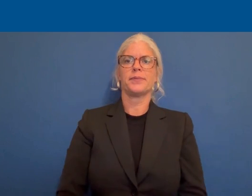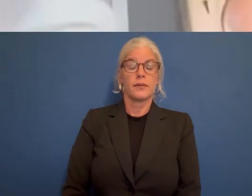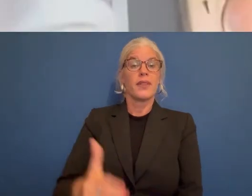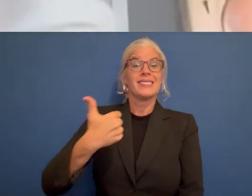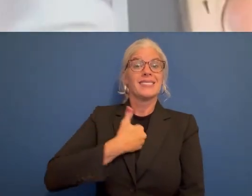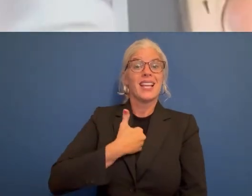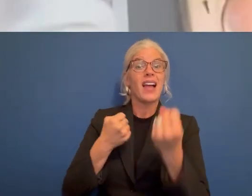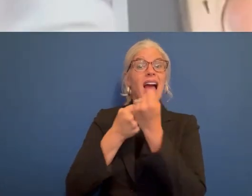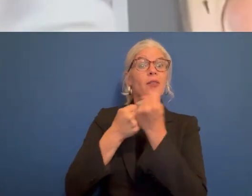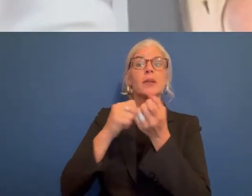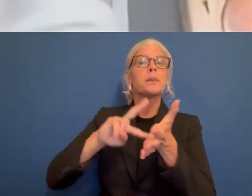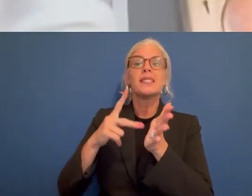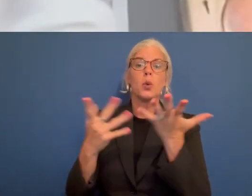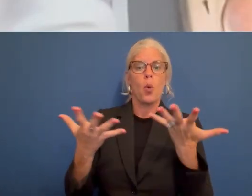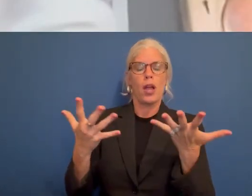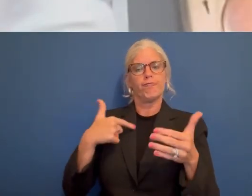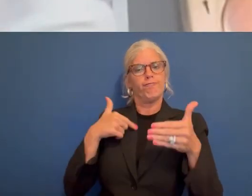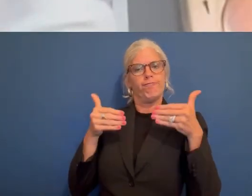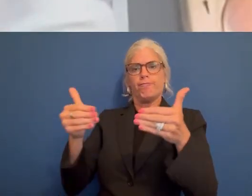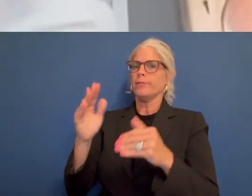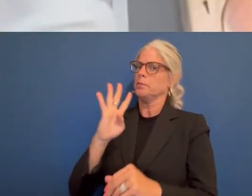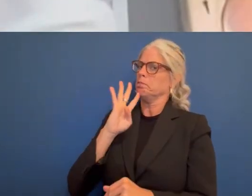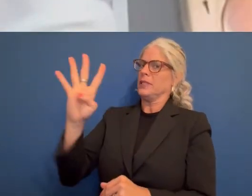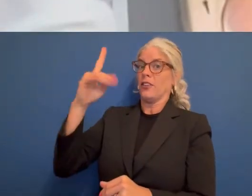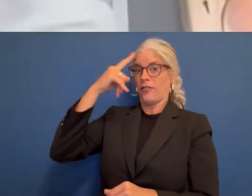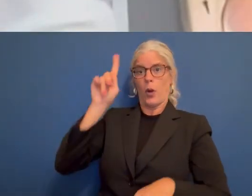Self-advocate to me means being outspoken